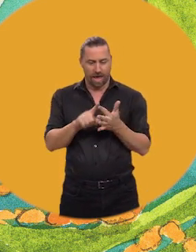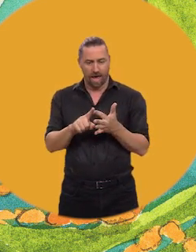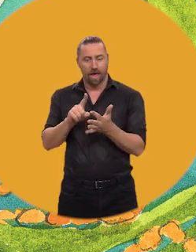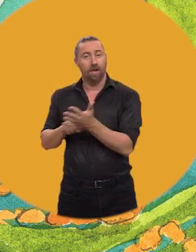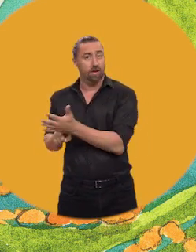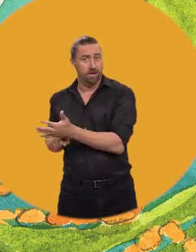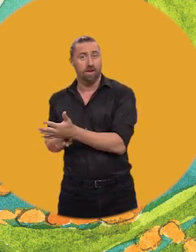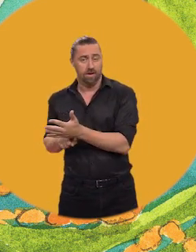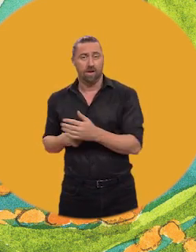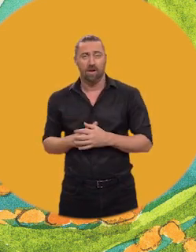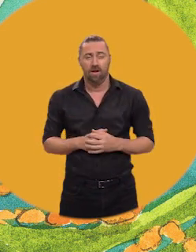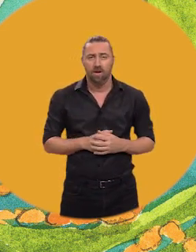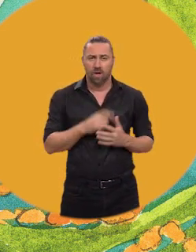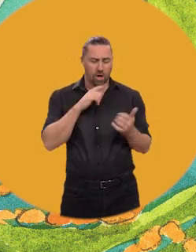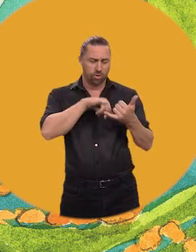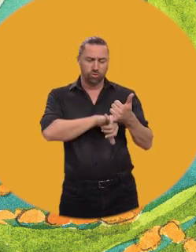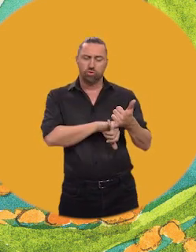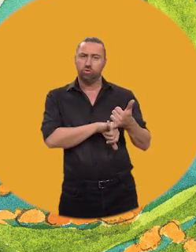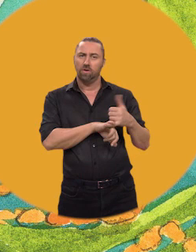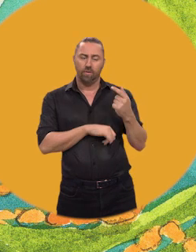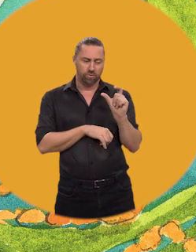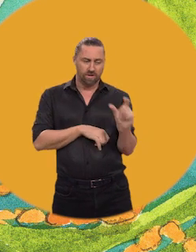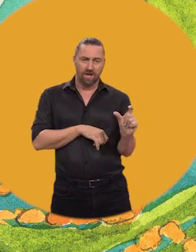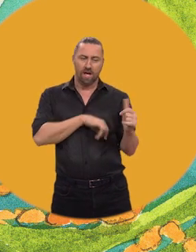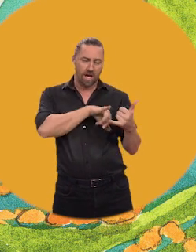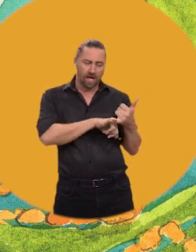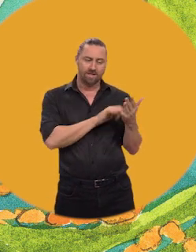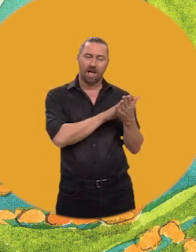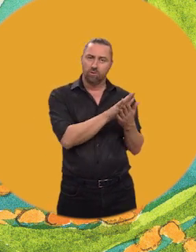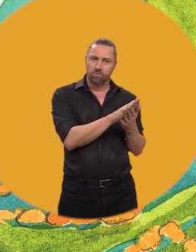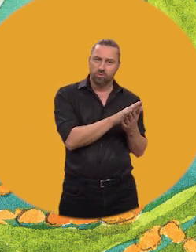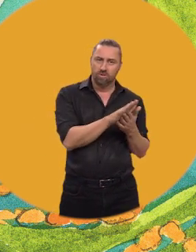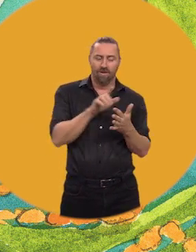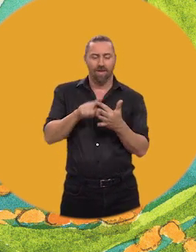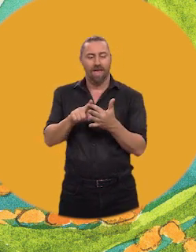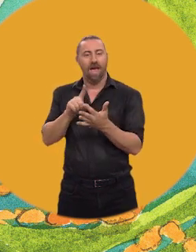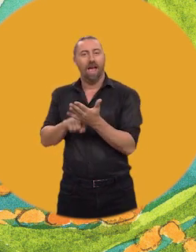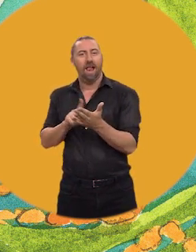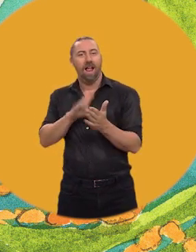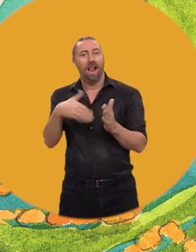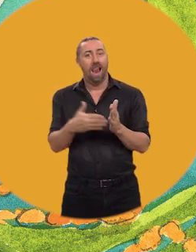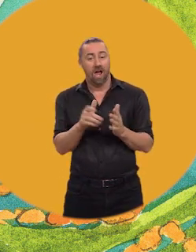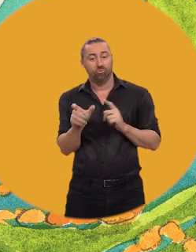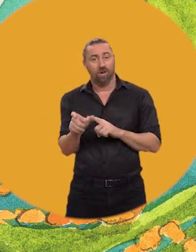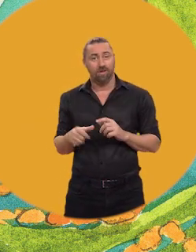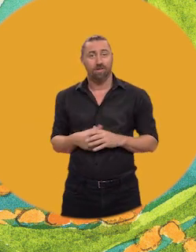Now the sound shh is represented by the letters S and H. Can you see the word shell?